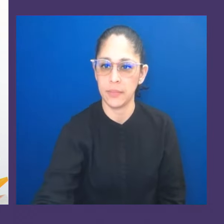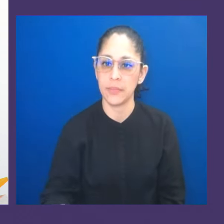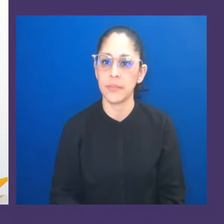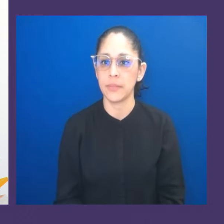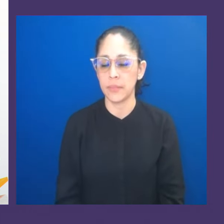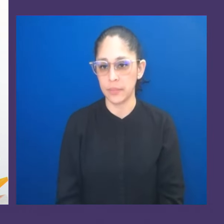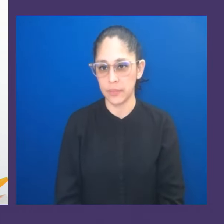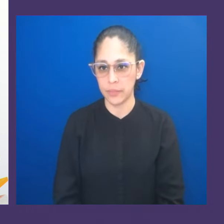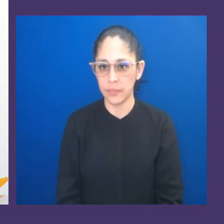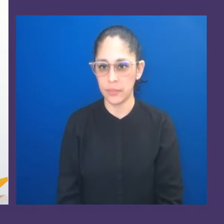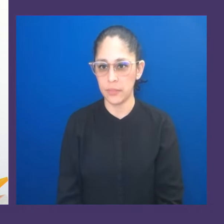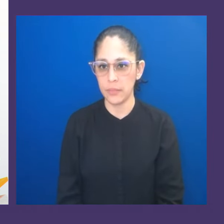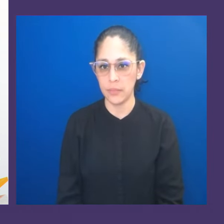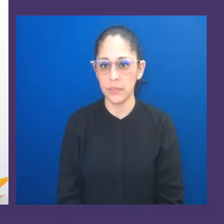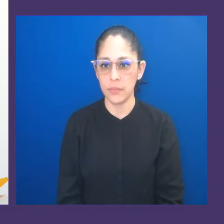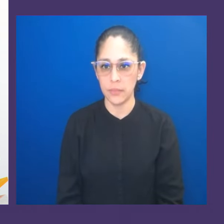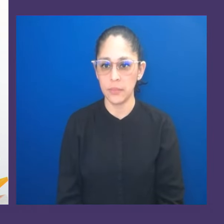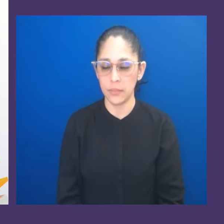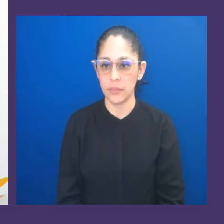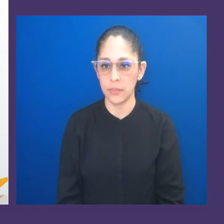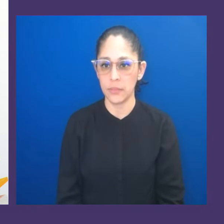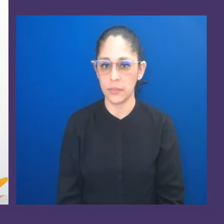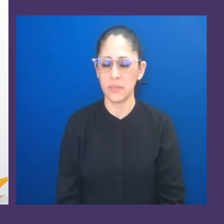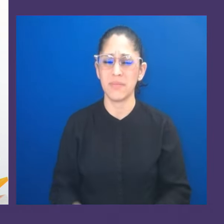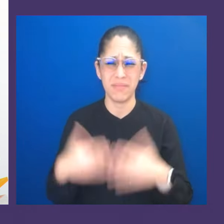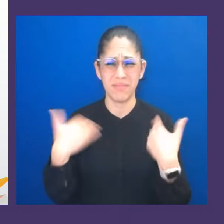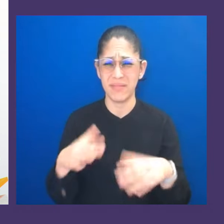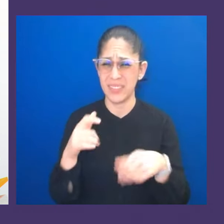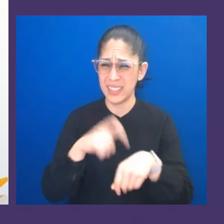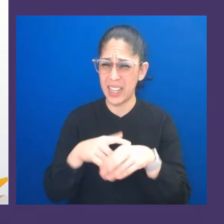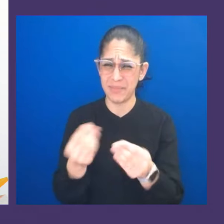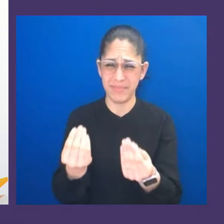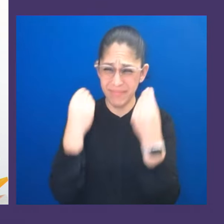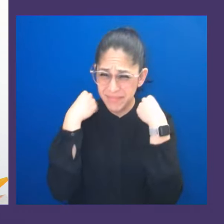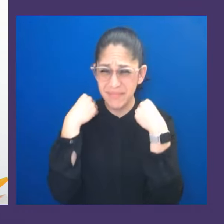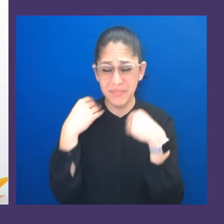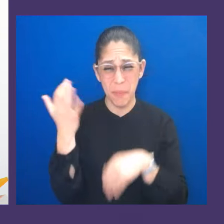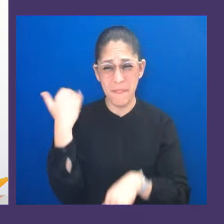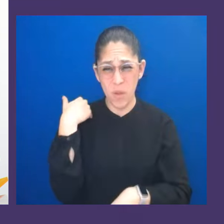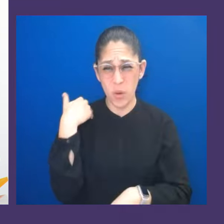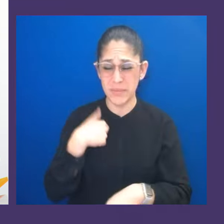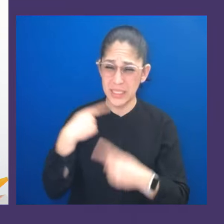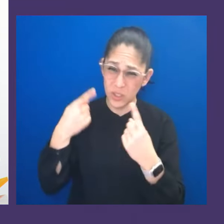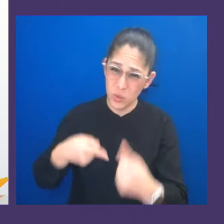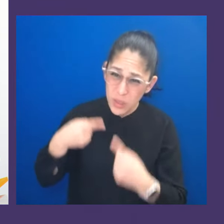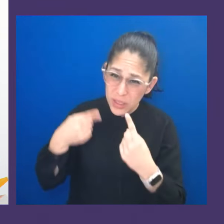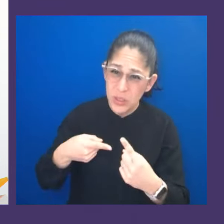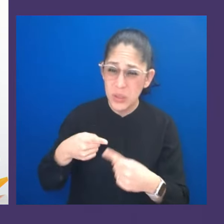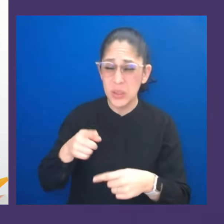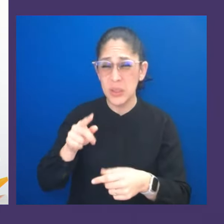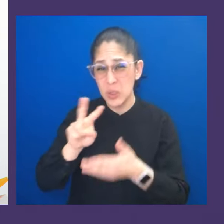This used to take me a lot of time. I used to struggle two, three hours to do all the research,